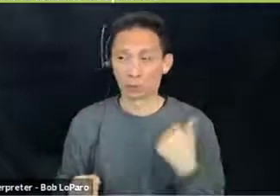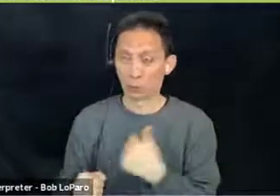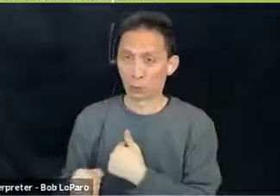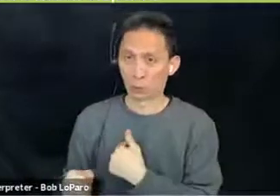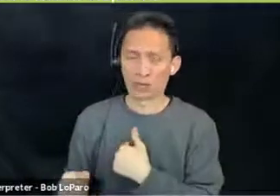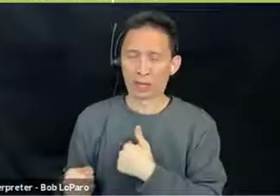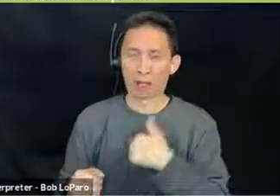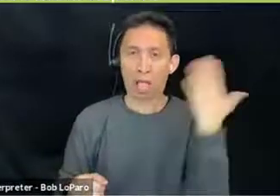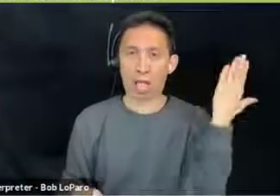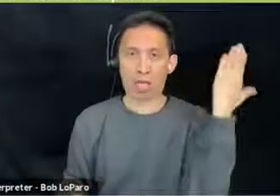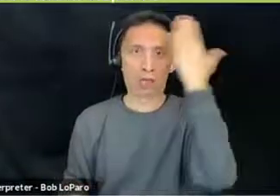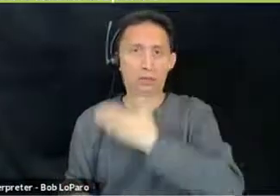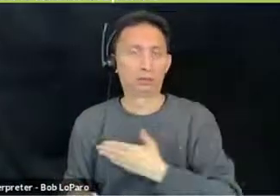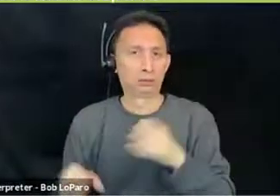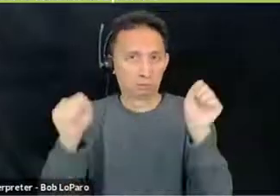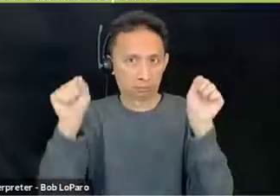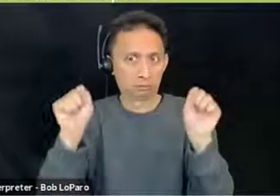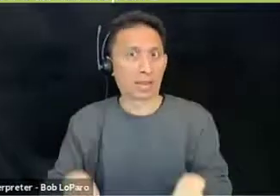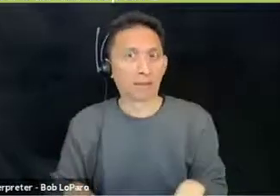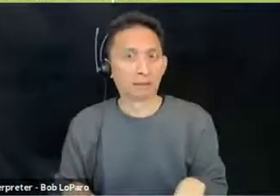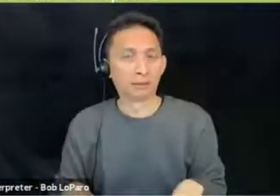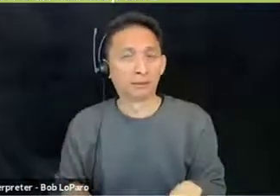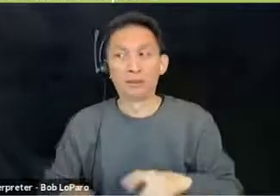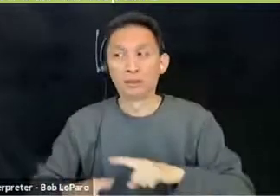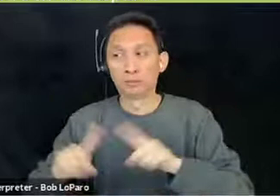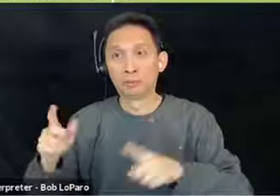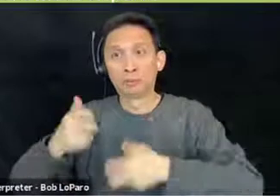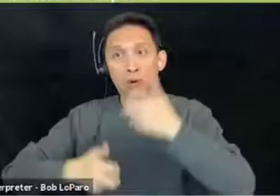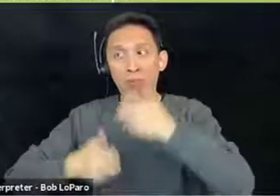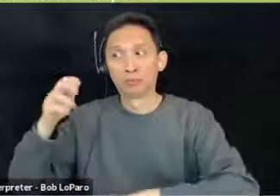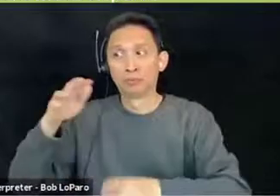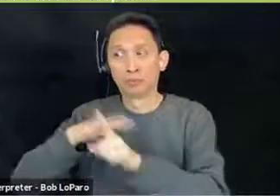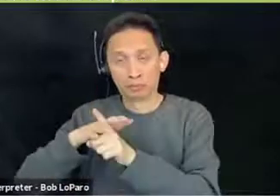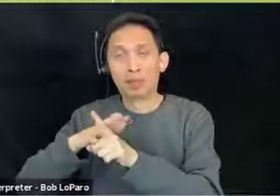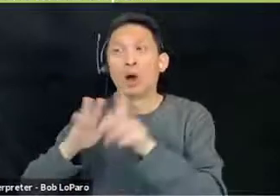And a lot of these issues impact the family overall,.